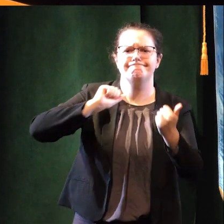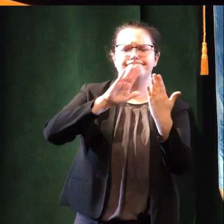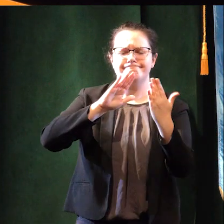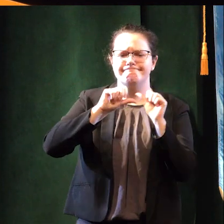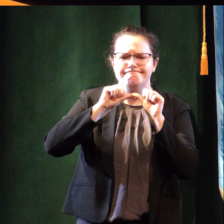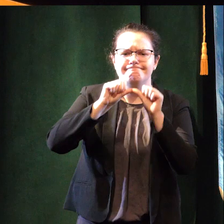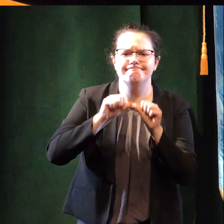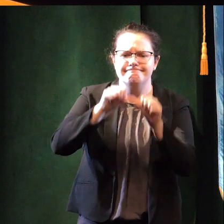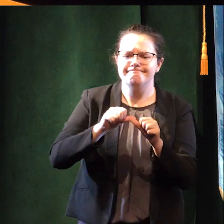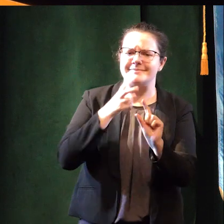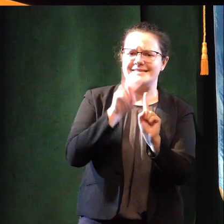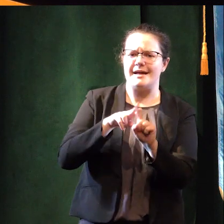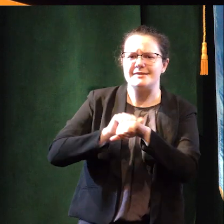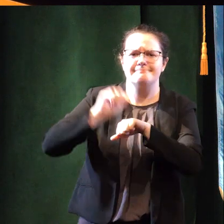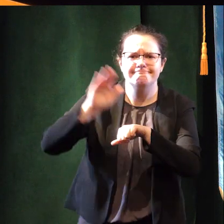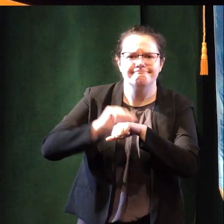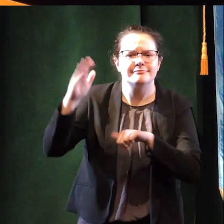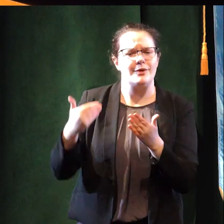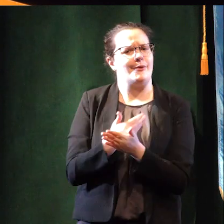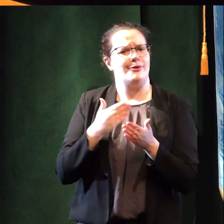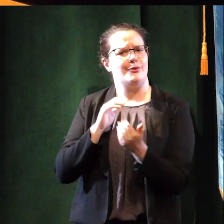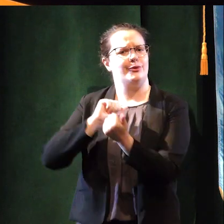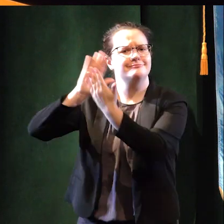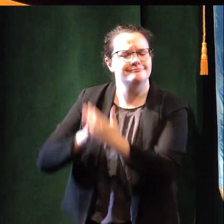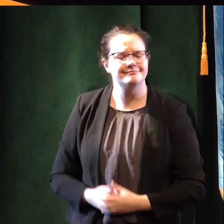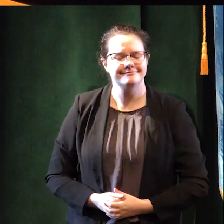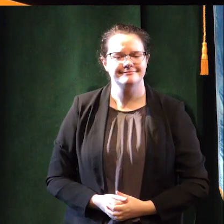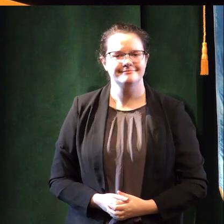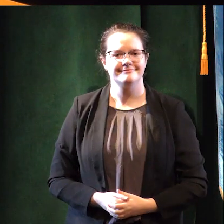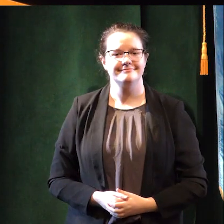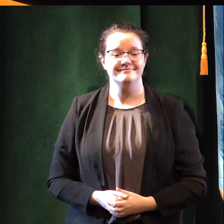assignments in a new manner or through a different process and by helping their